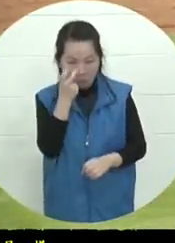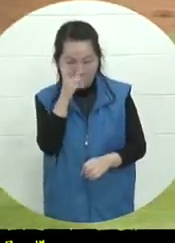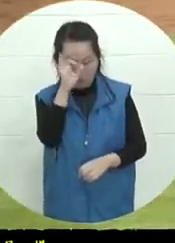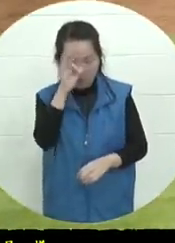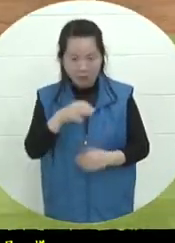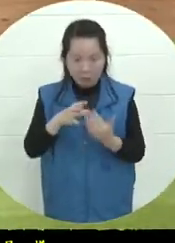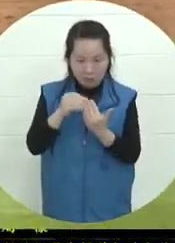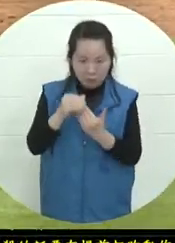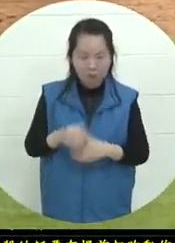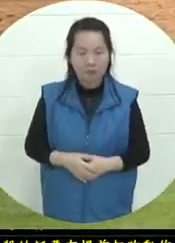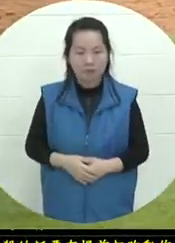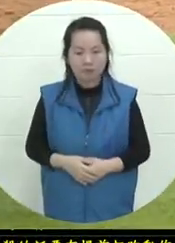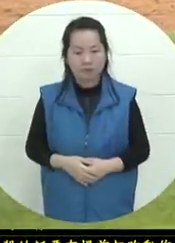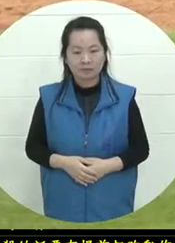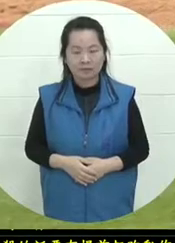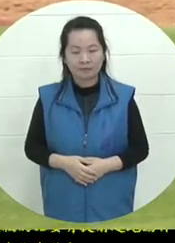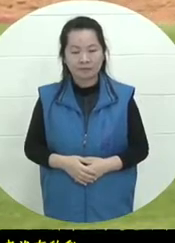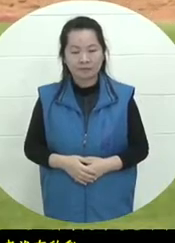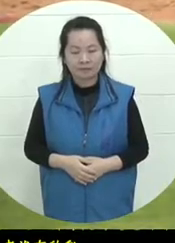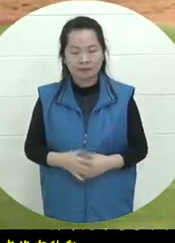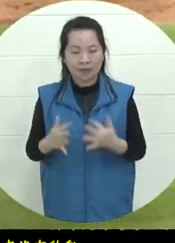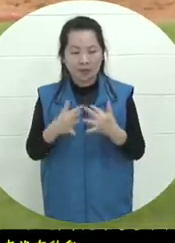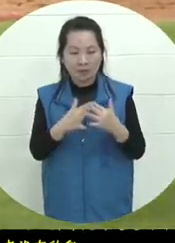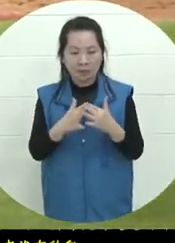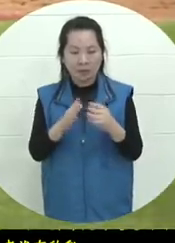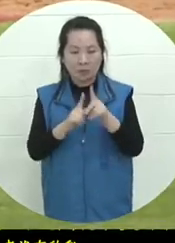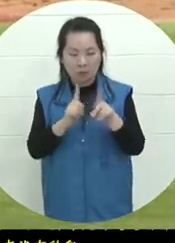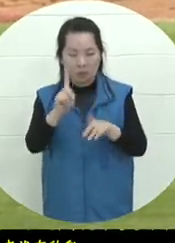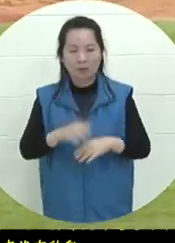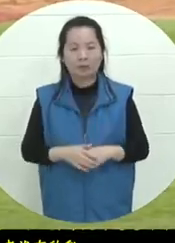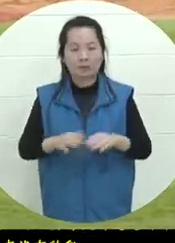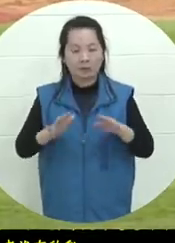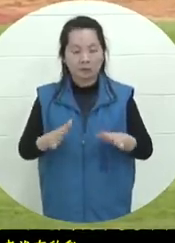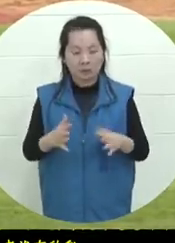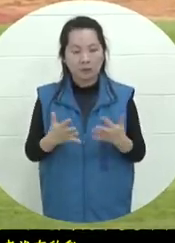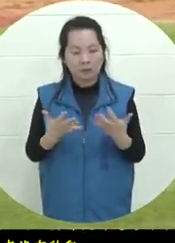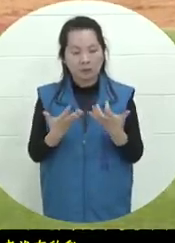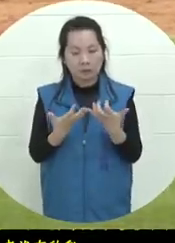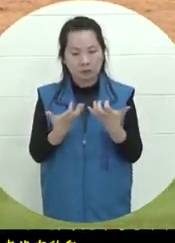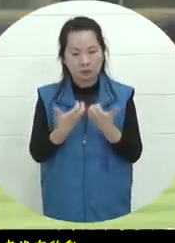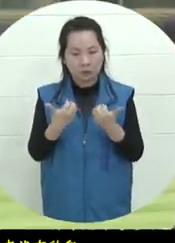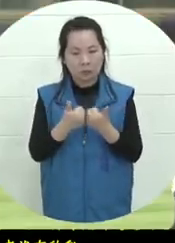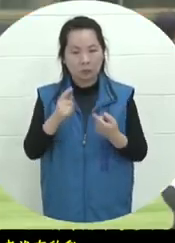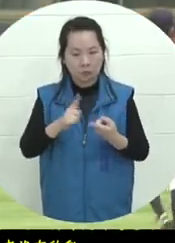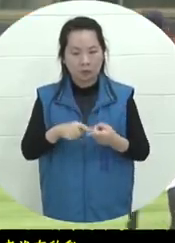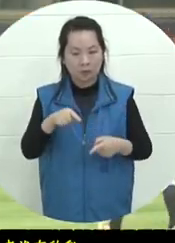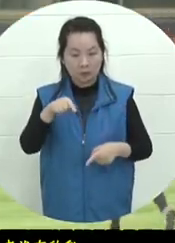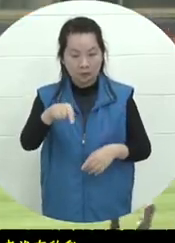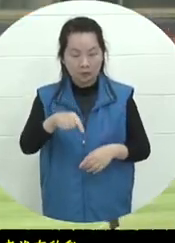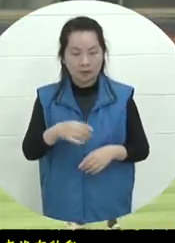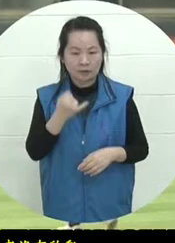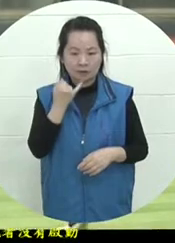the American team, which is behind by one point in the second half of the second inning. Oh , there is a chance. In this inning, the reversal of the score